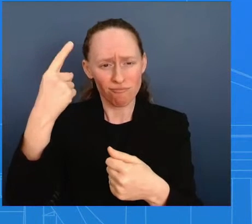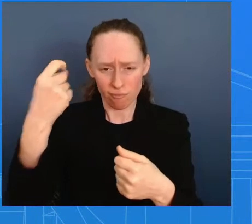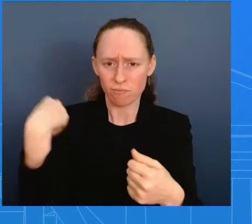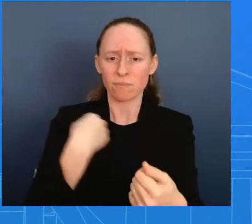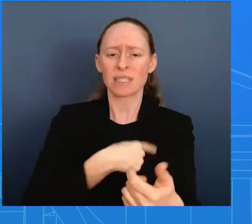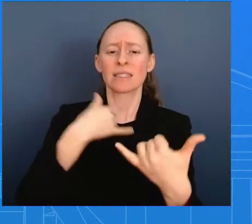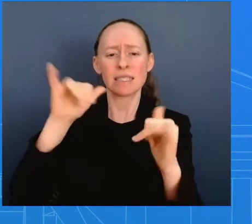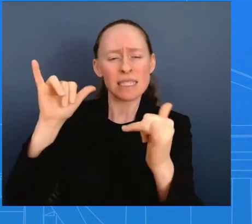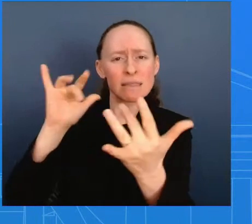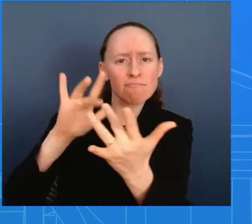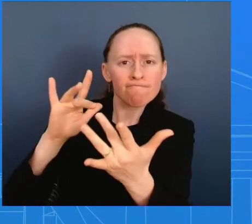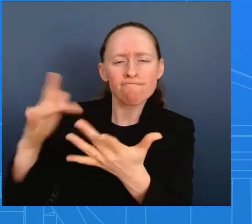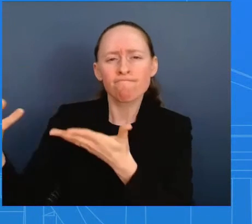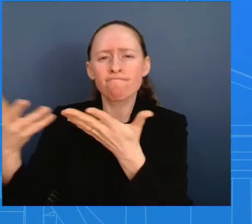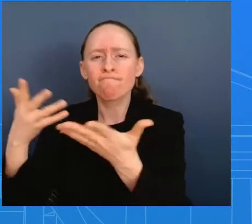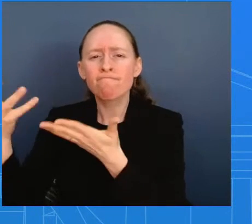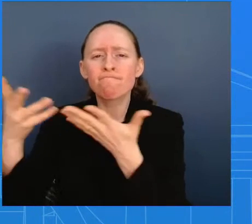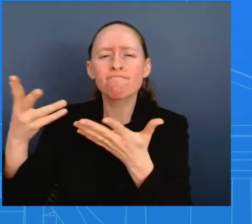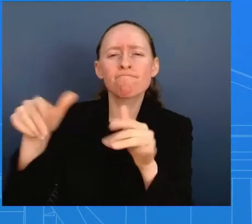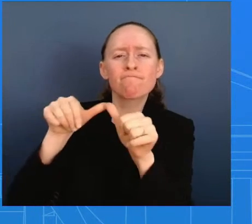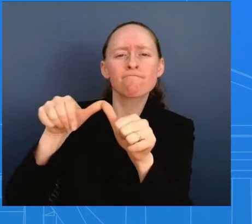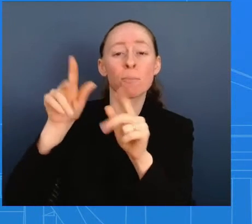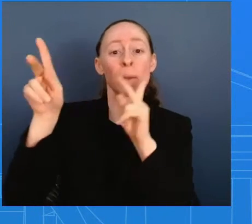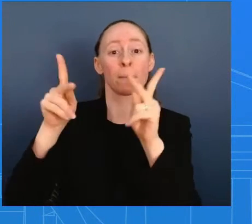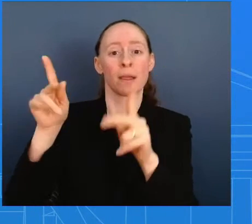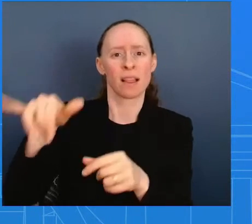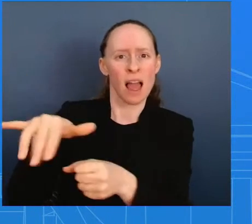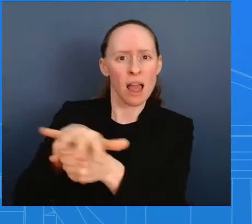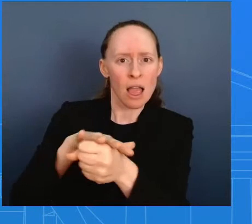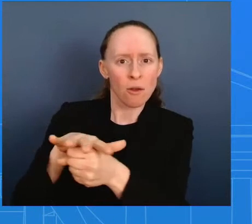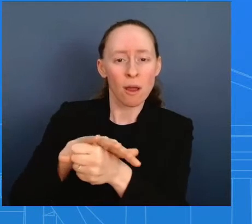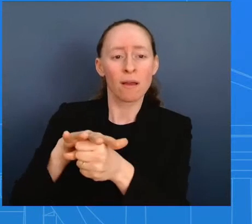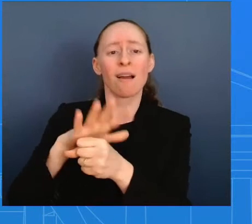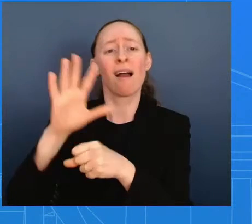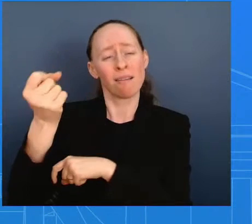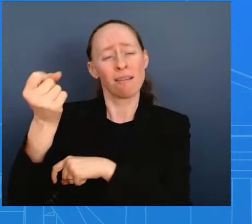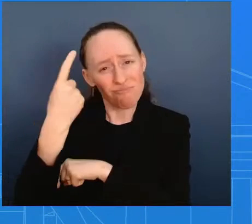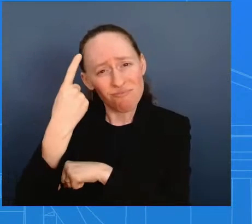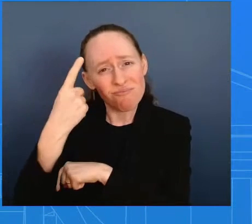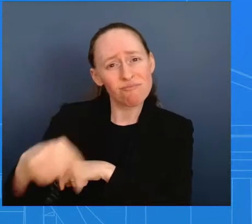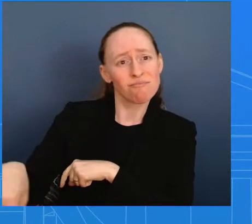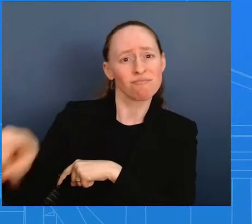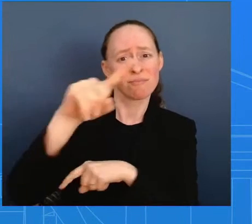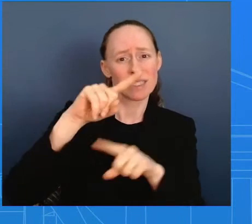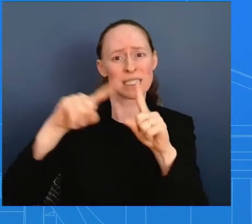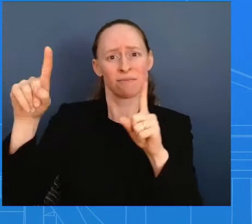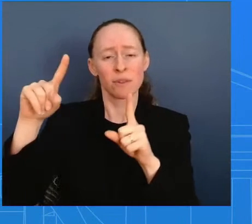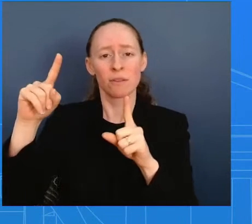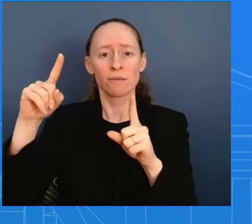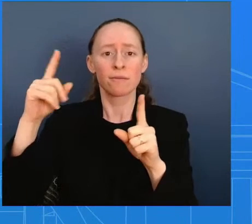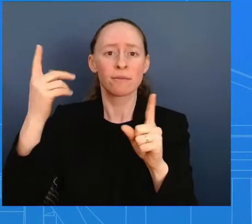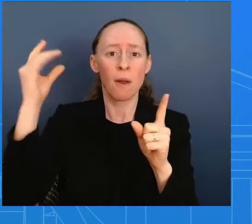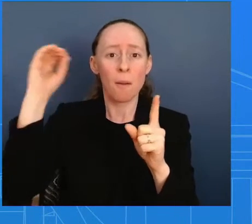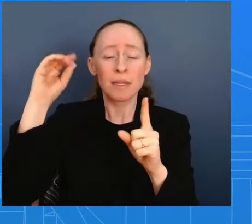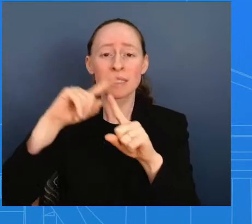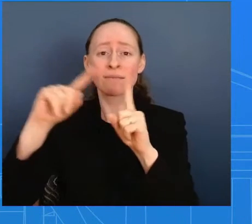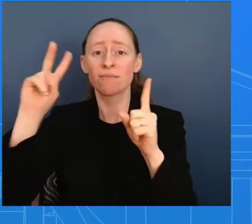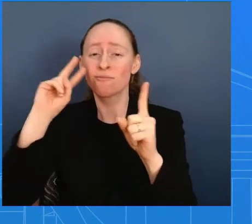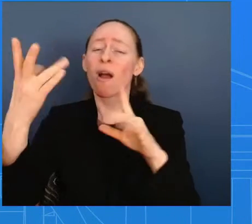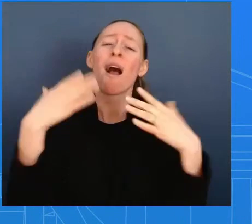of folks who have come to this with their own perspective, their own worldview, and all we can do is tell them how do we see it,